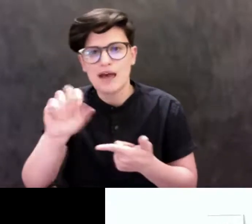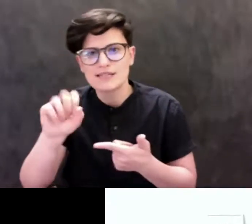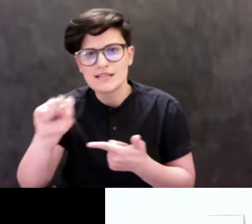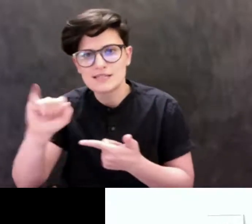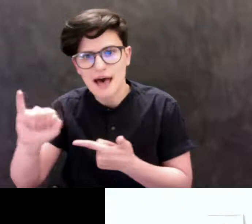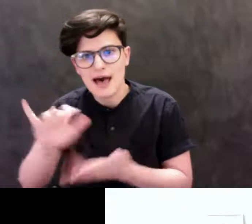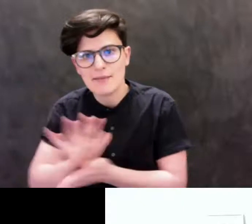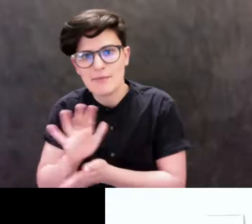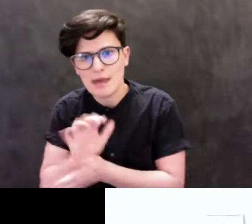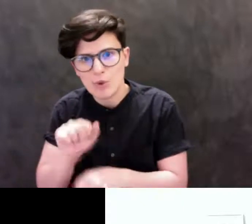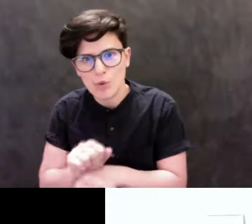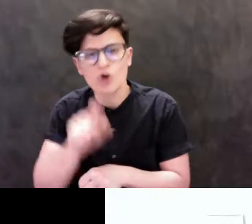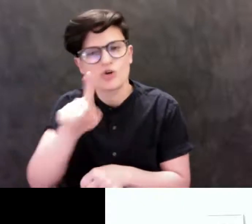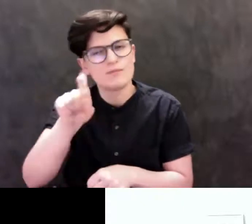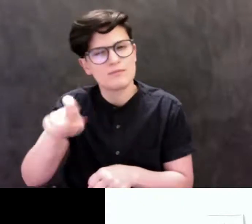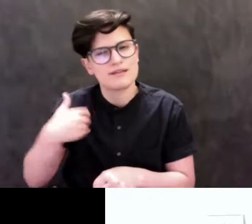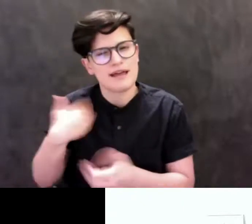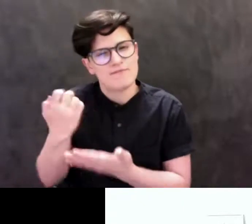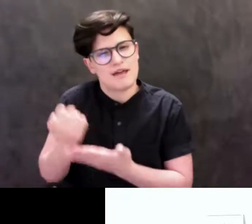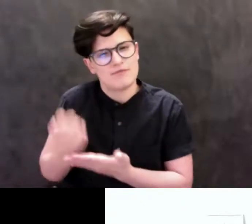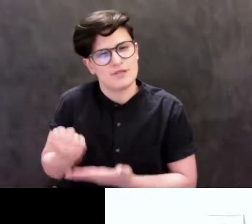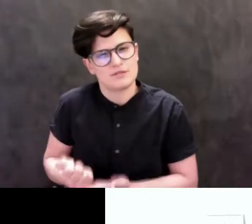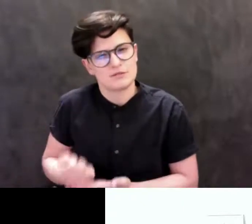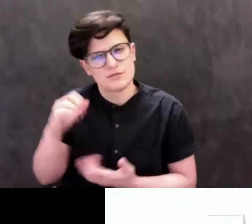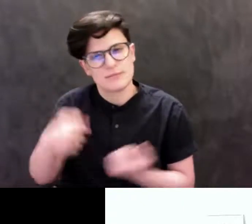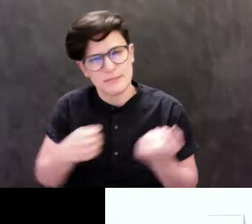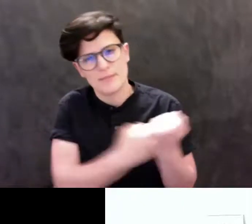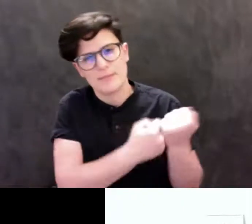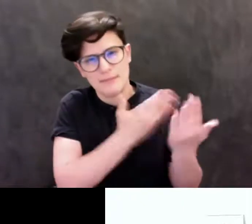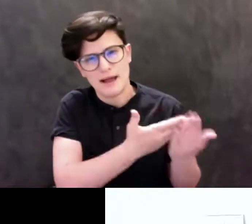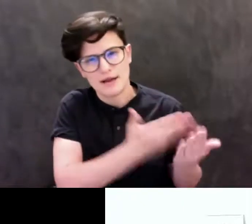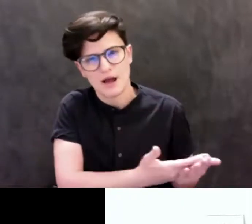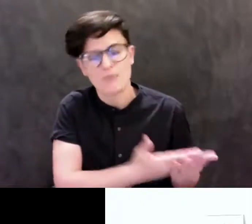And the trick has always been getting it to them.